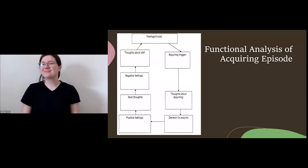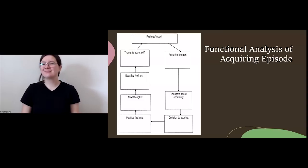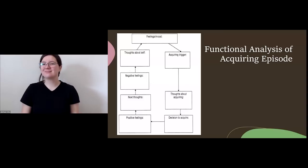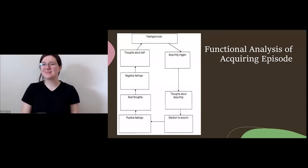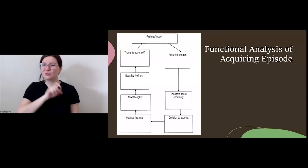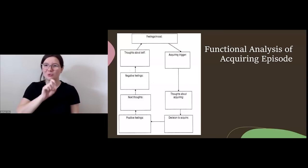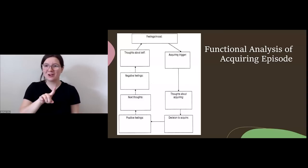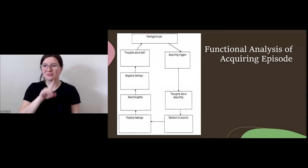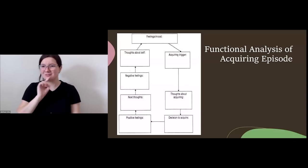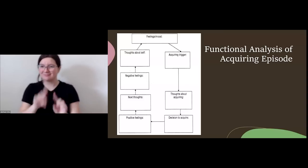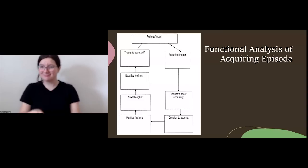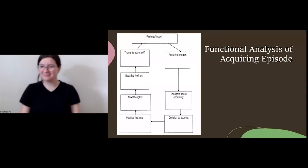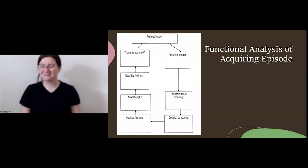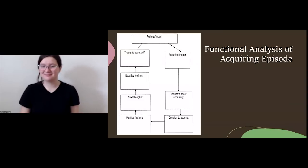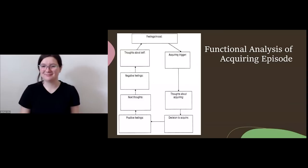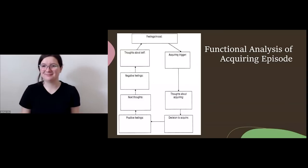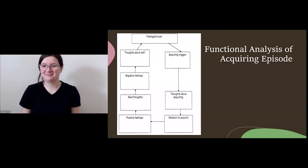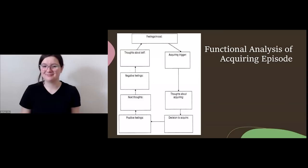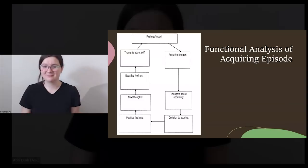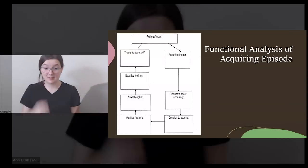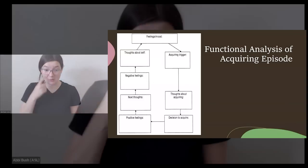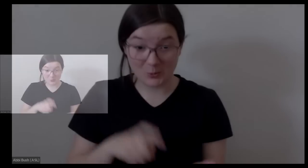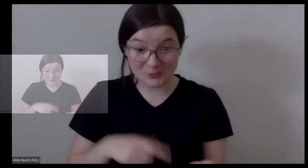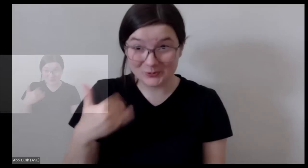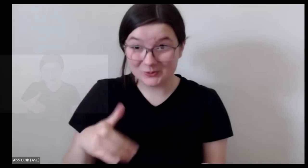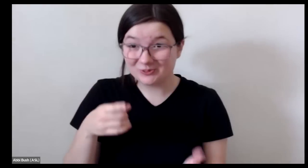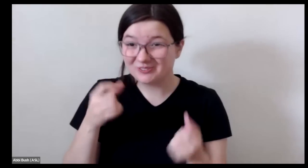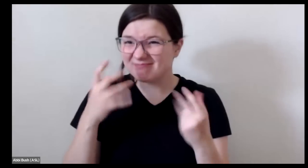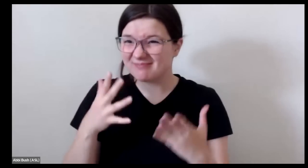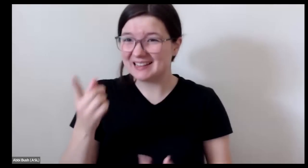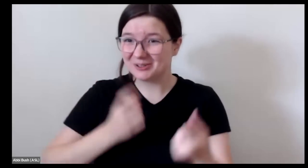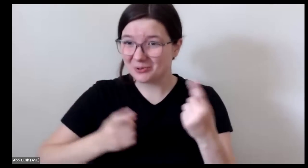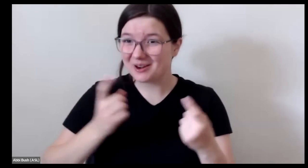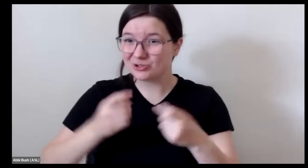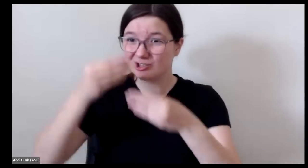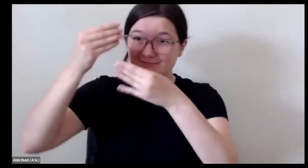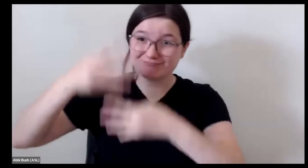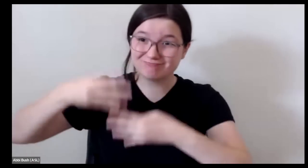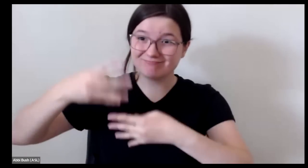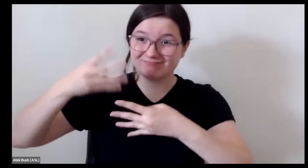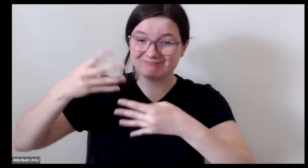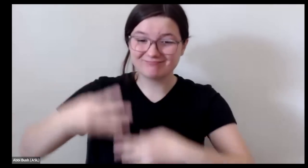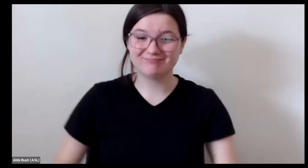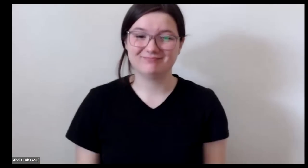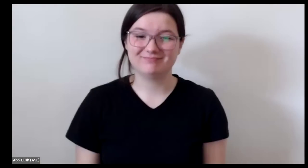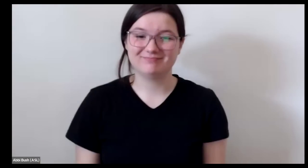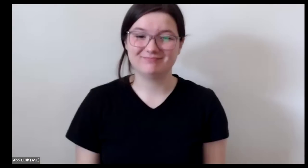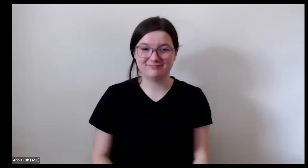and I see there's a lot of questions. Let me stop the screen share here at least